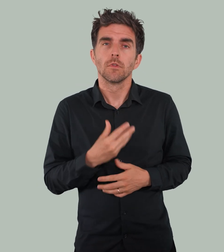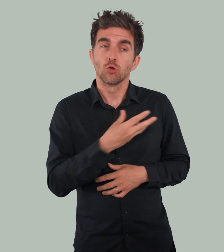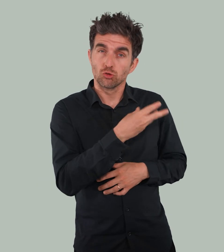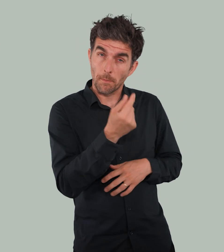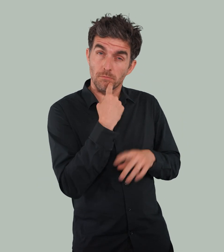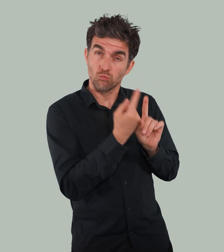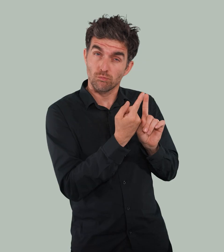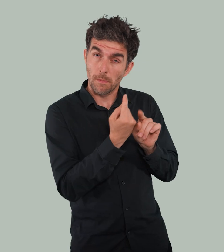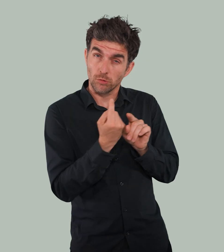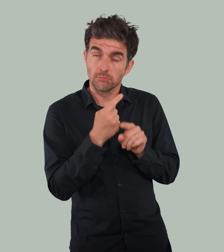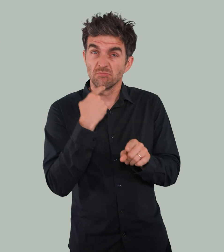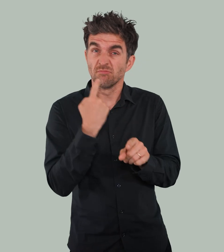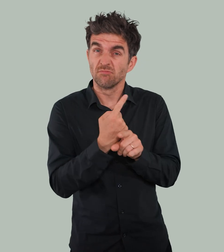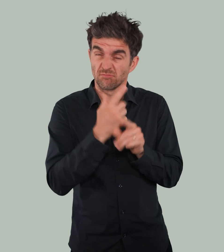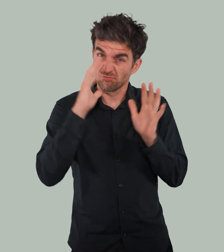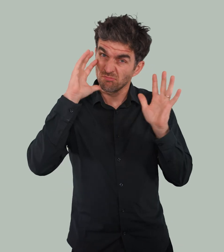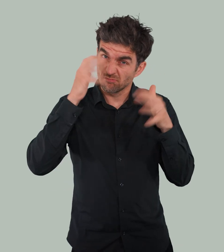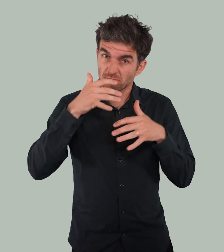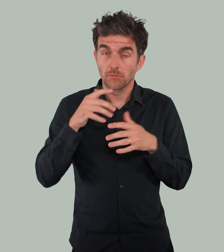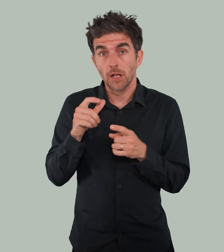36. Some responses describe concerns that aspects of the